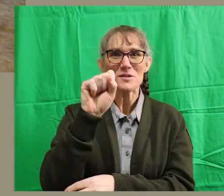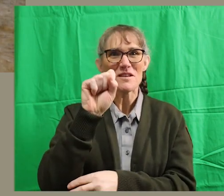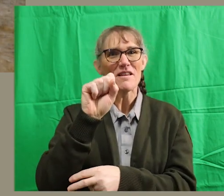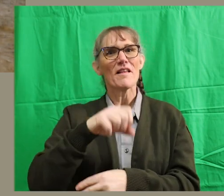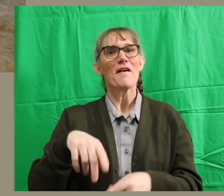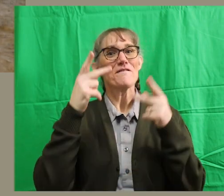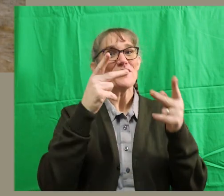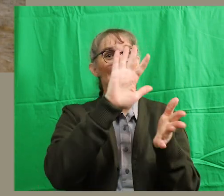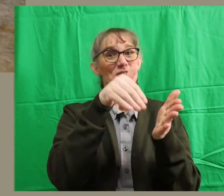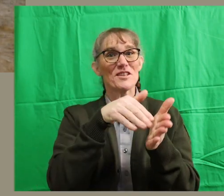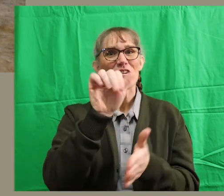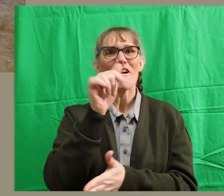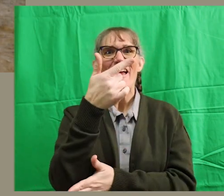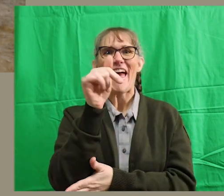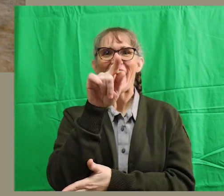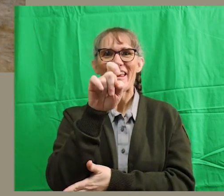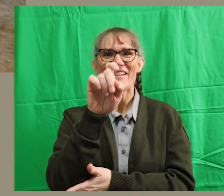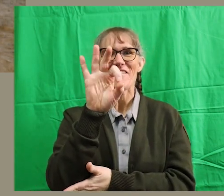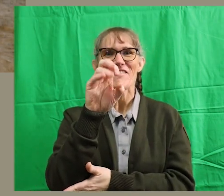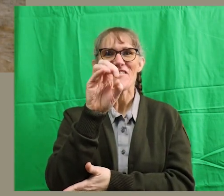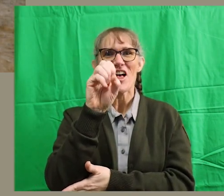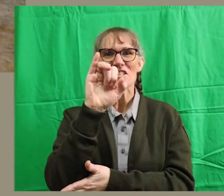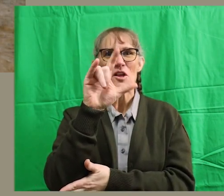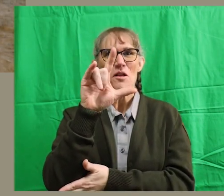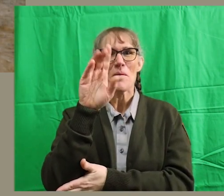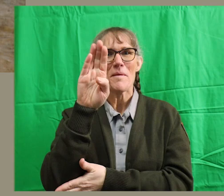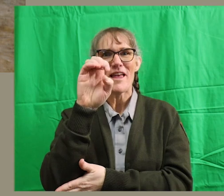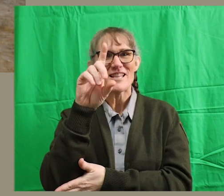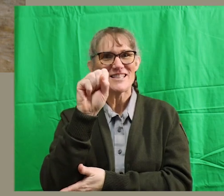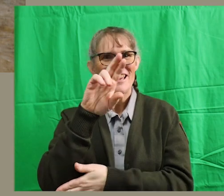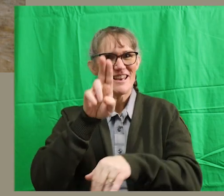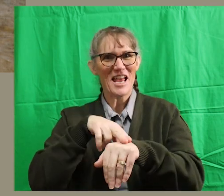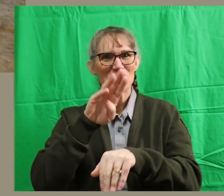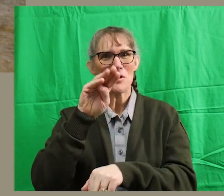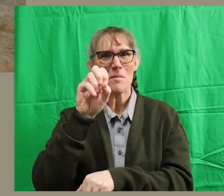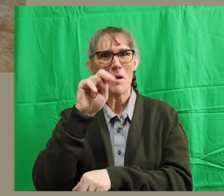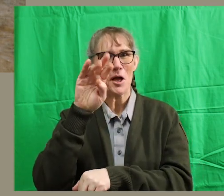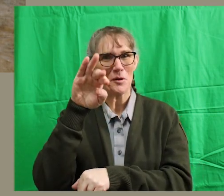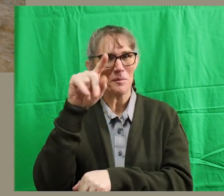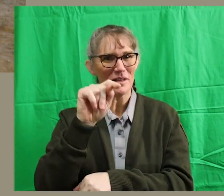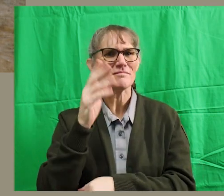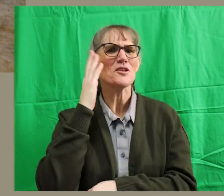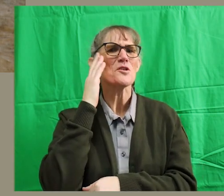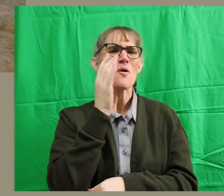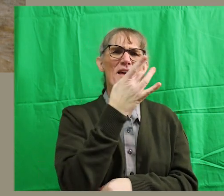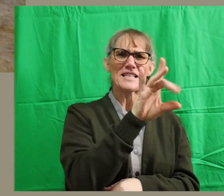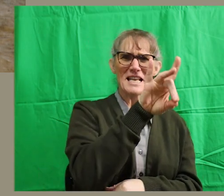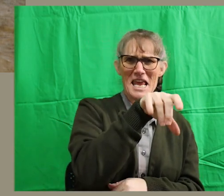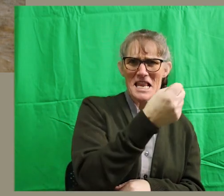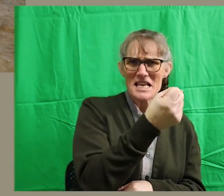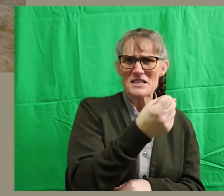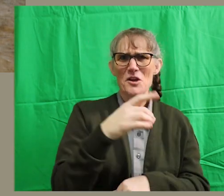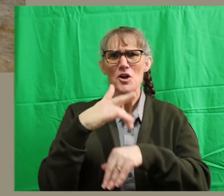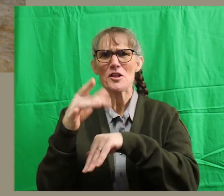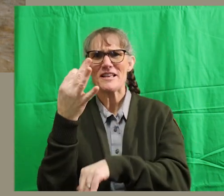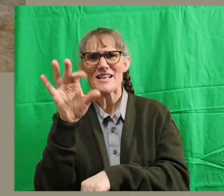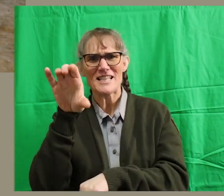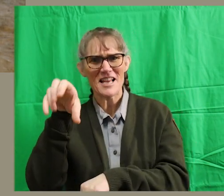Agate Fossil Beds National Monument. You know, in the 1880s and early 1900s, paleontology was a